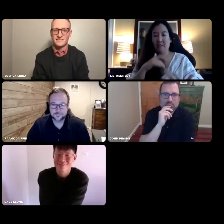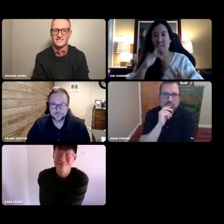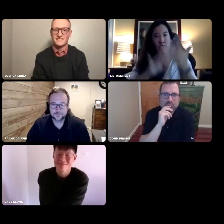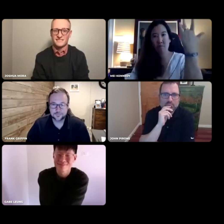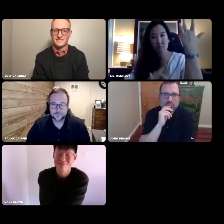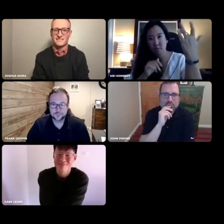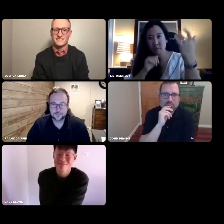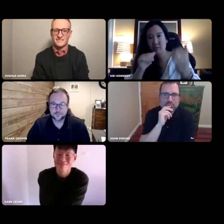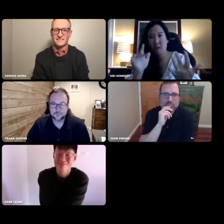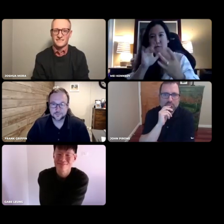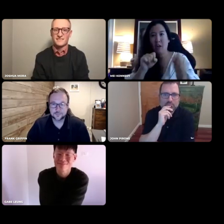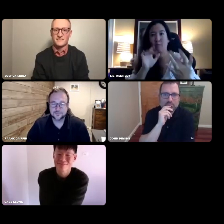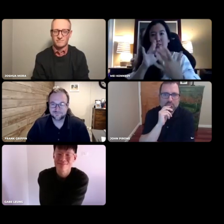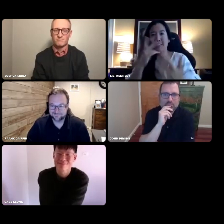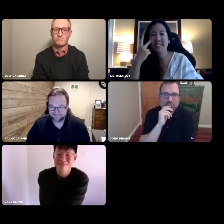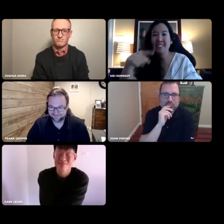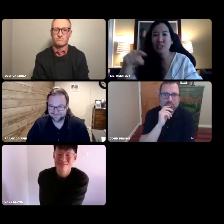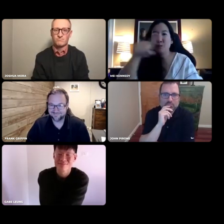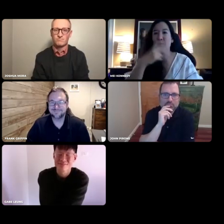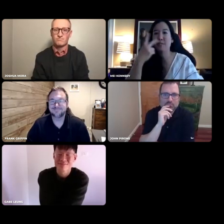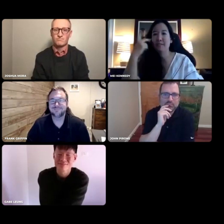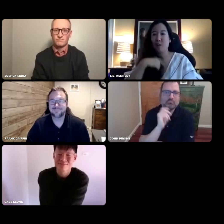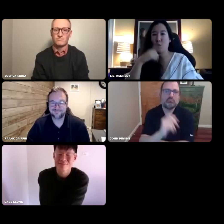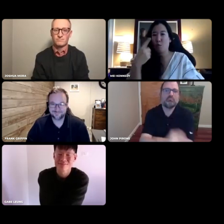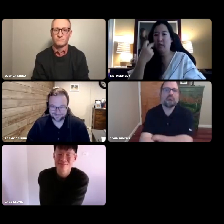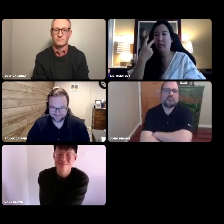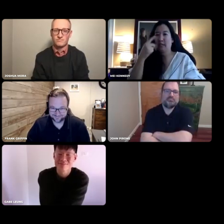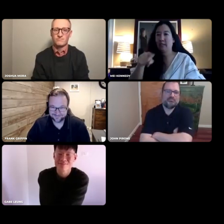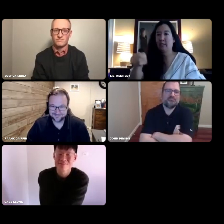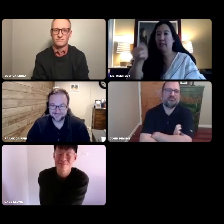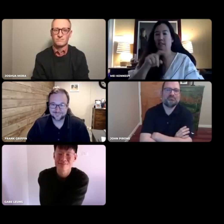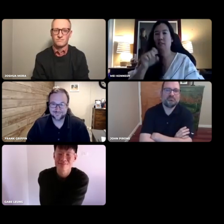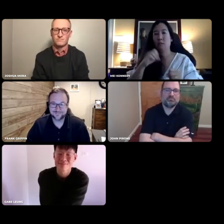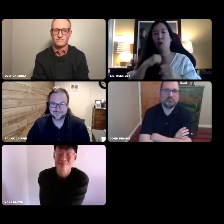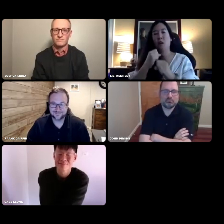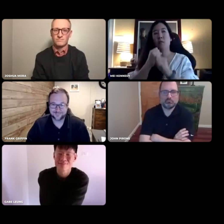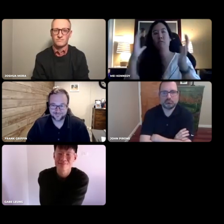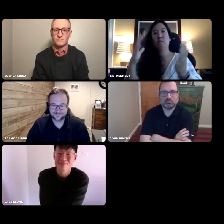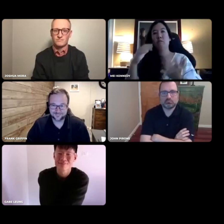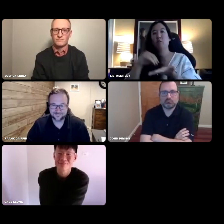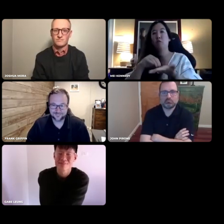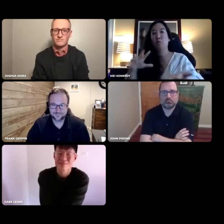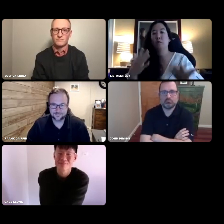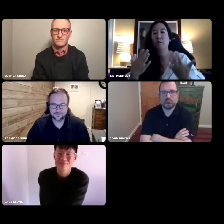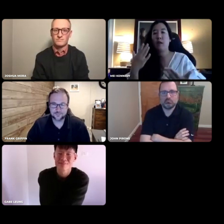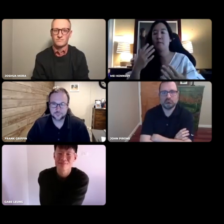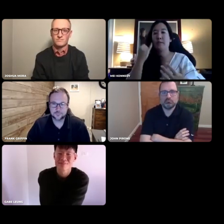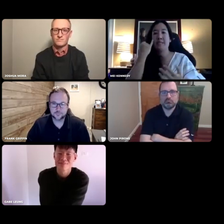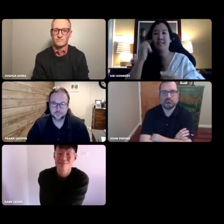I'm signing to a large audience, and I have no connection to you. I can't see who's watching me.